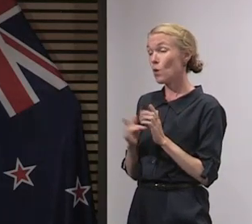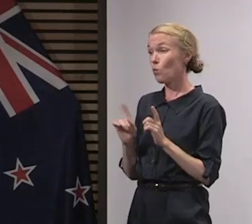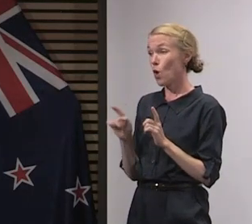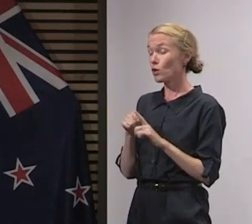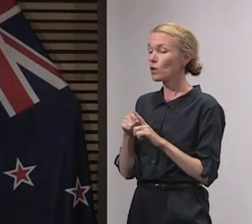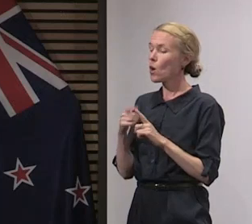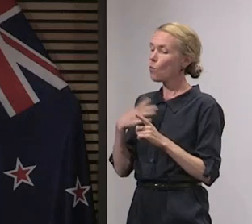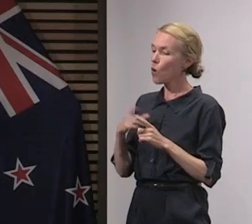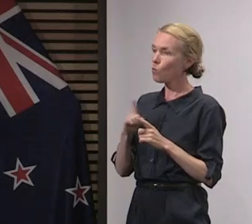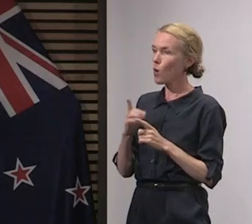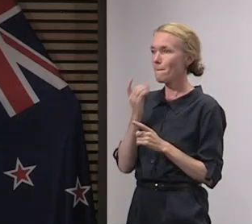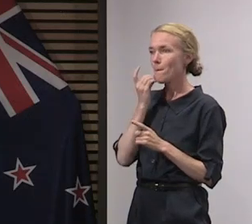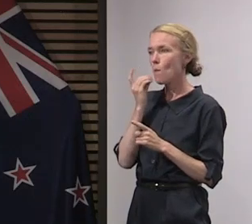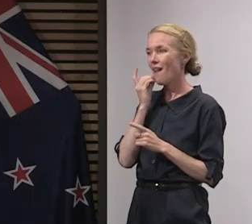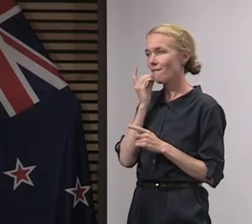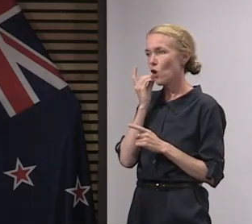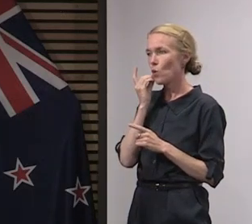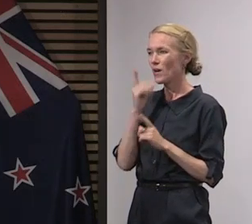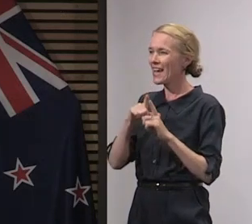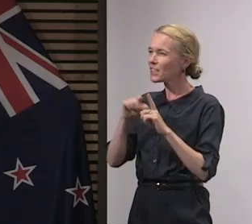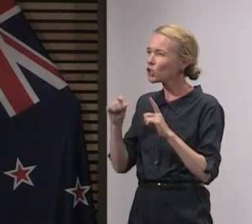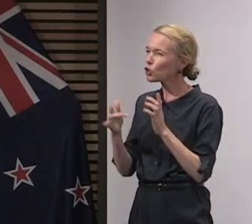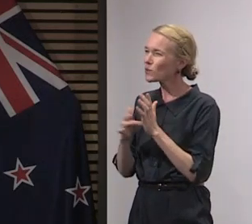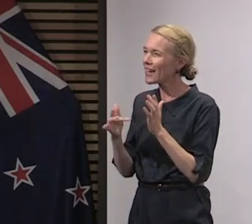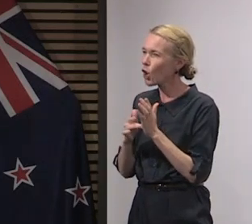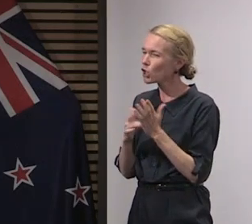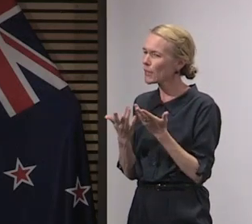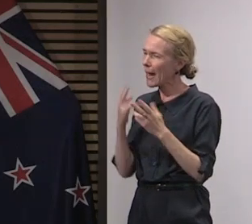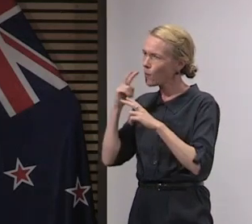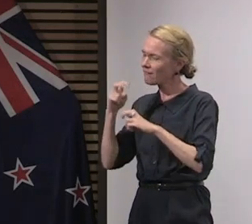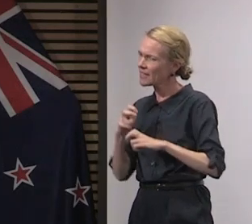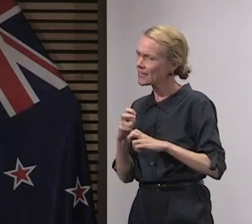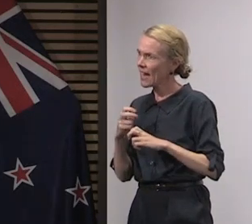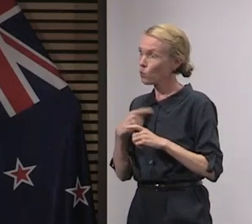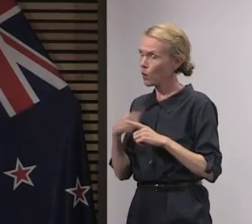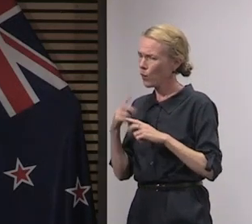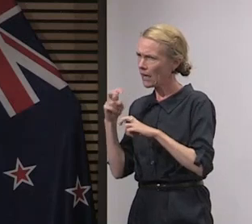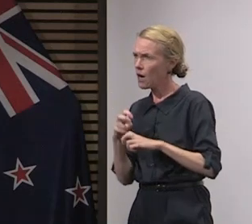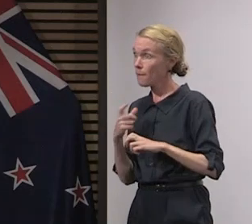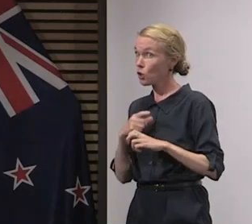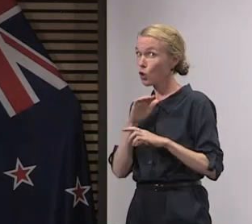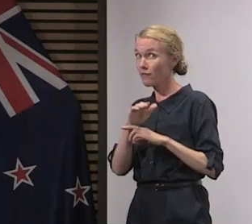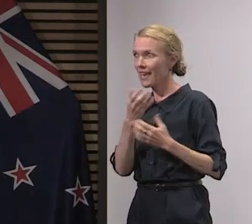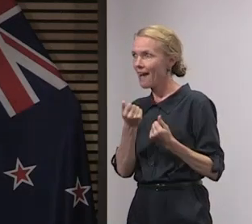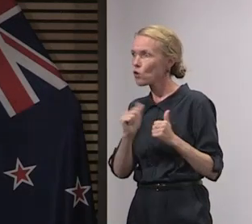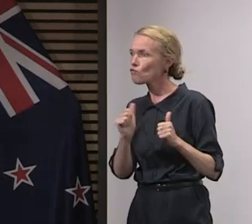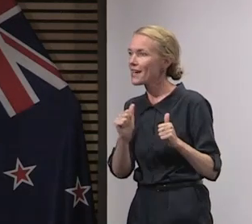role for technology, which is really a complementary role is